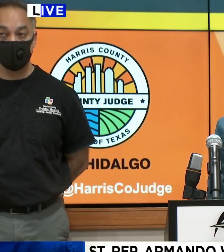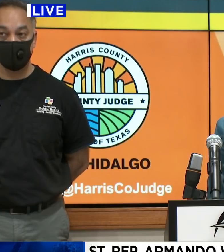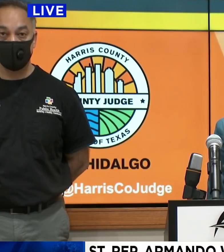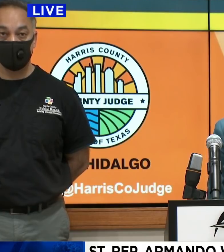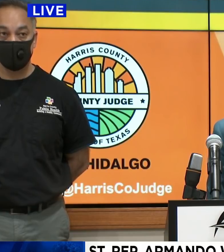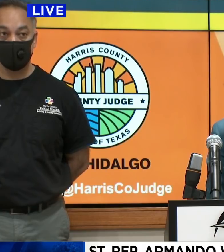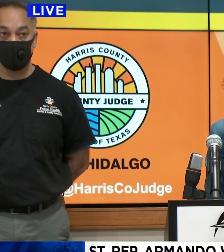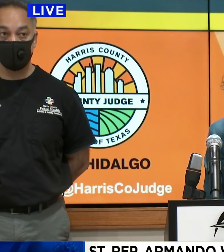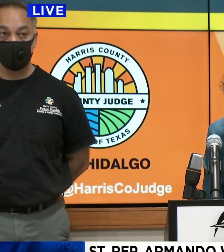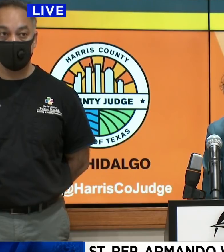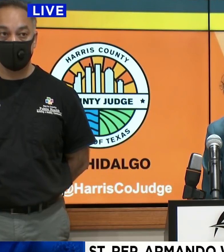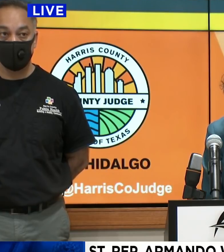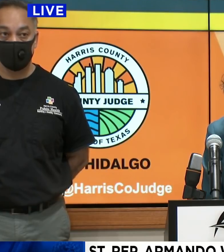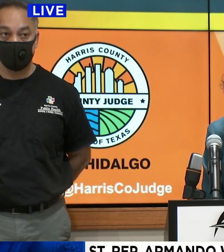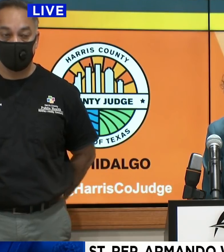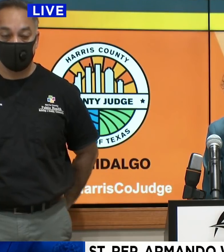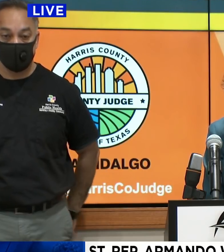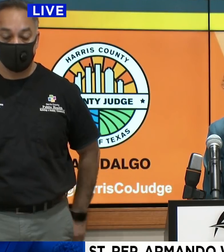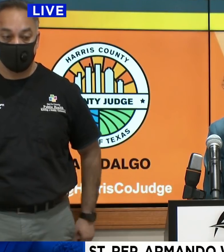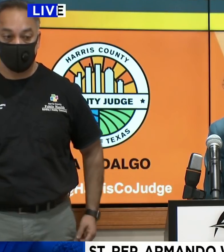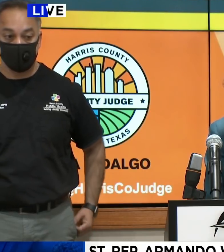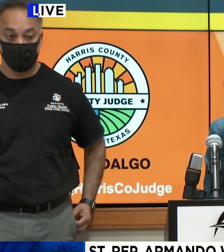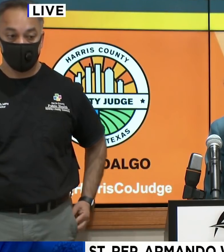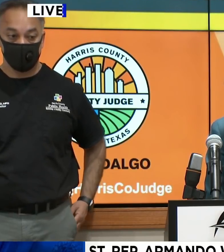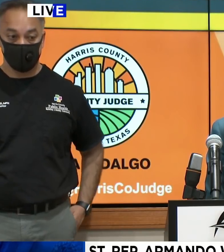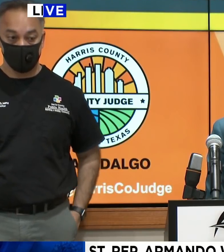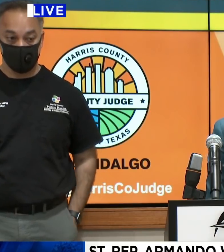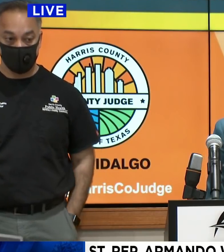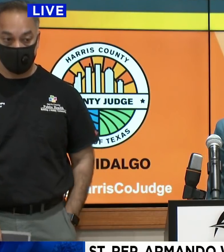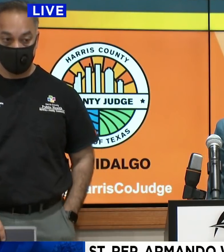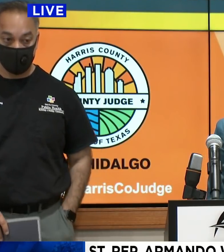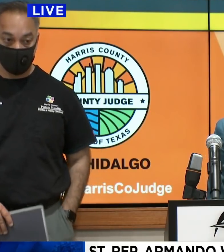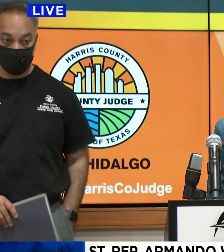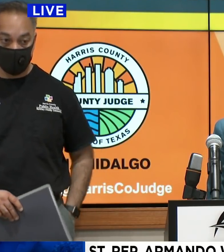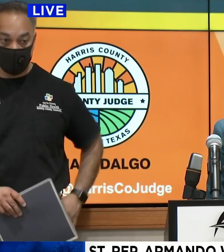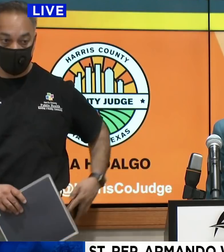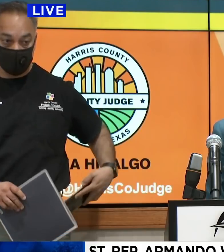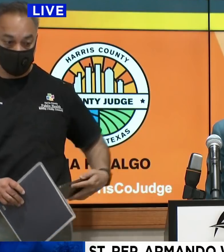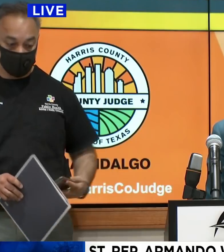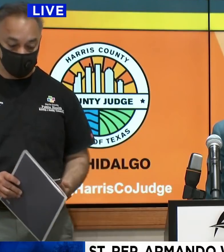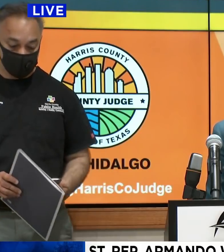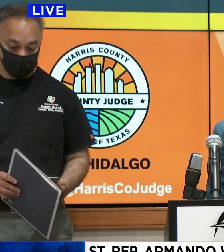worse situation as we try to flatten this curve so that’s flatten this curve so that’s why they care in the U.S. city why they care in the U.S. city and state leaders are saying and state leaders are saying hey we really need to look at